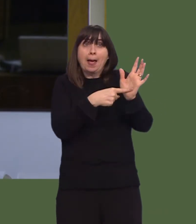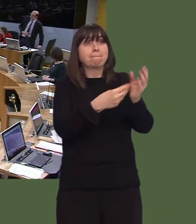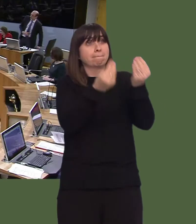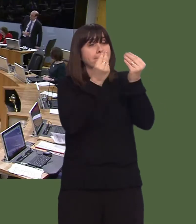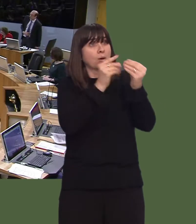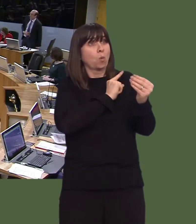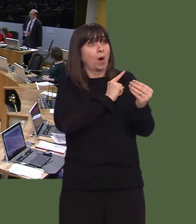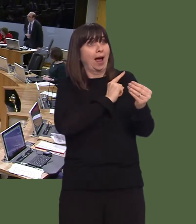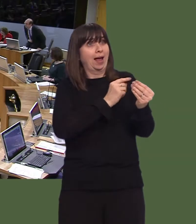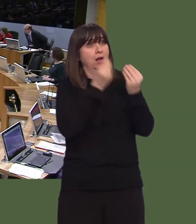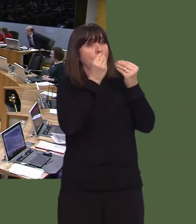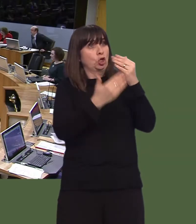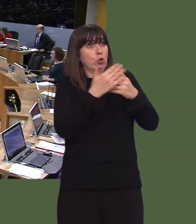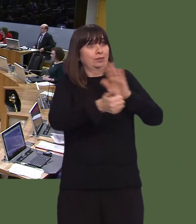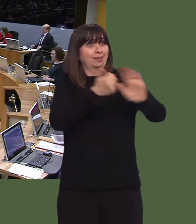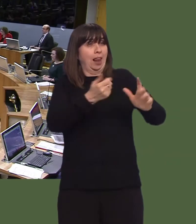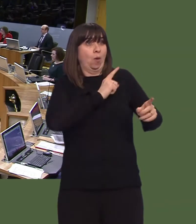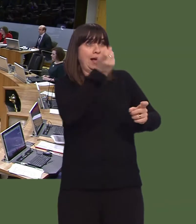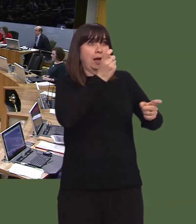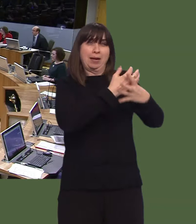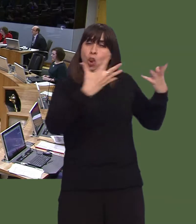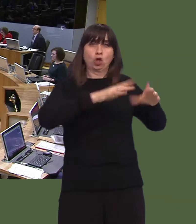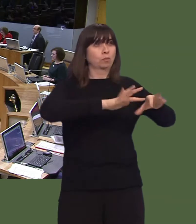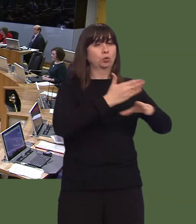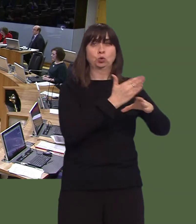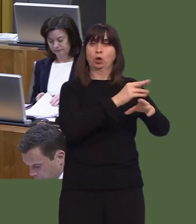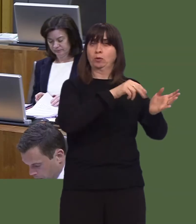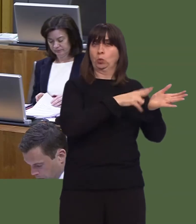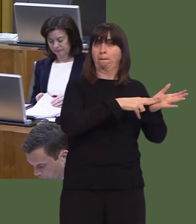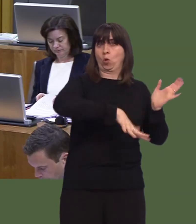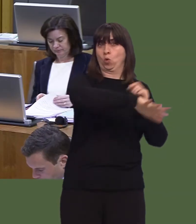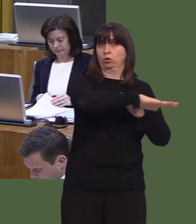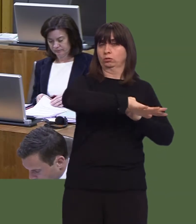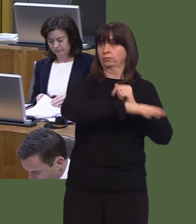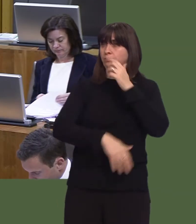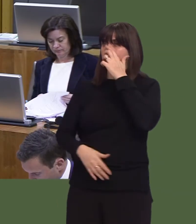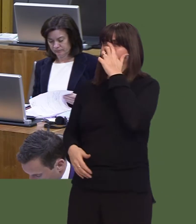Carwyn Jones AM: Well, of course, in the course of this afternoon, the Assembly will know